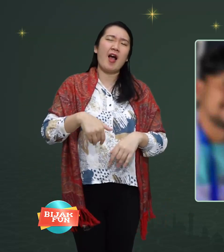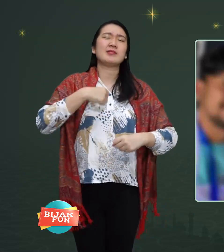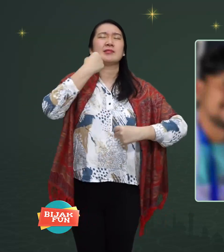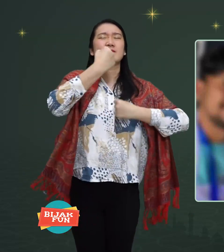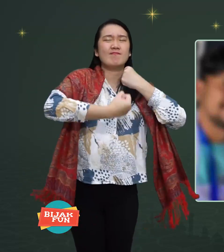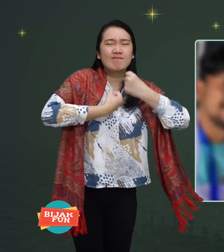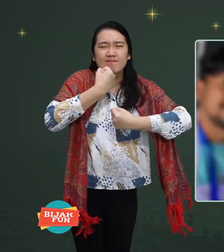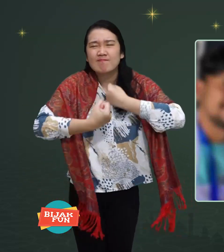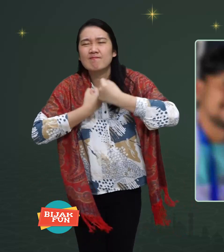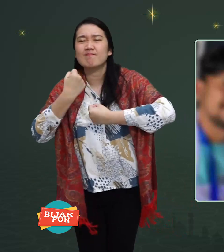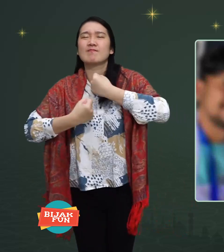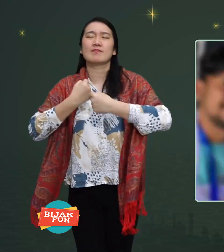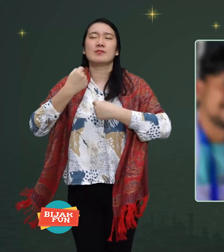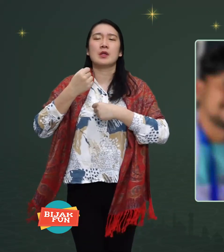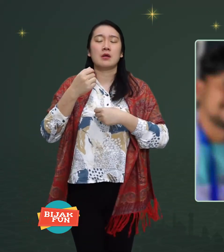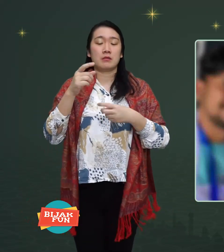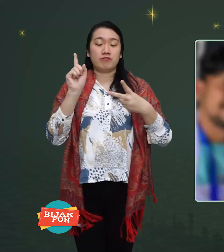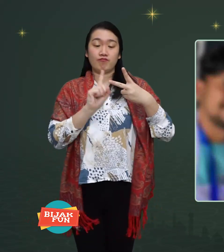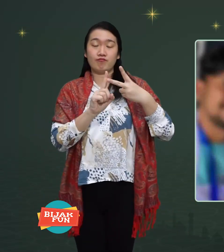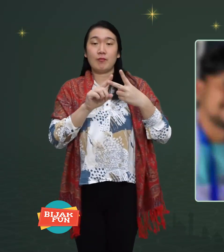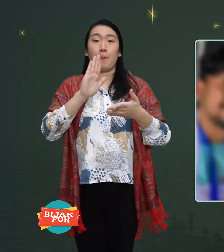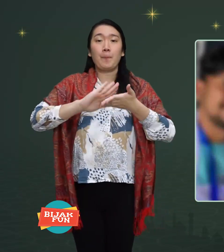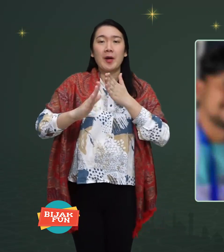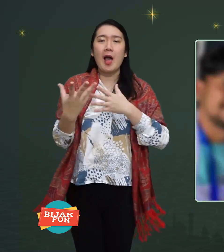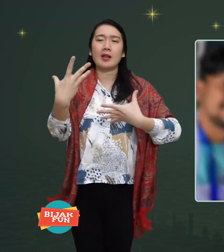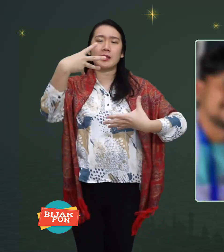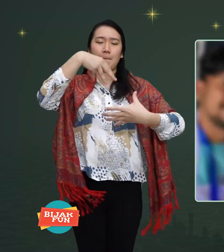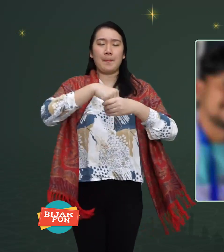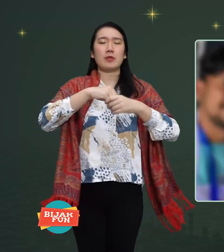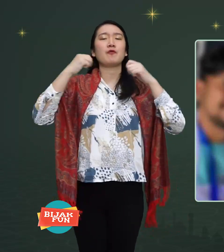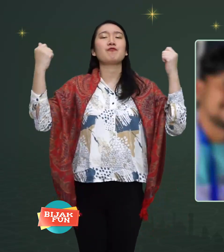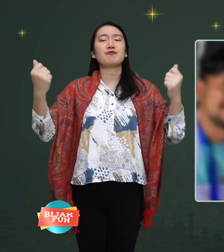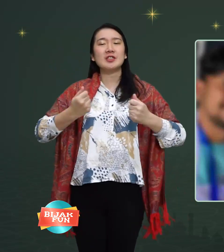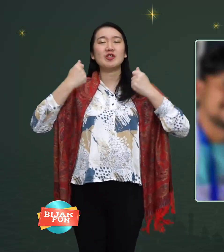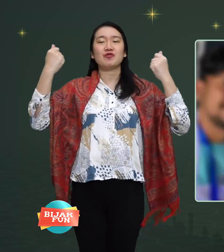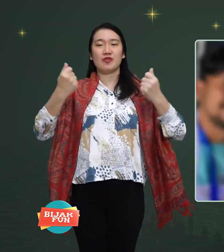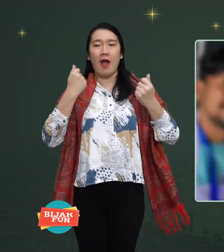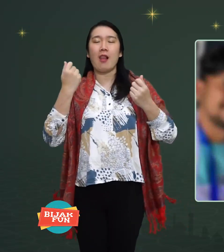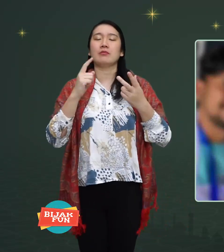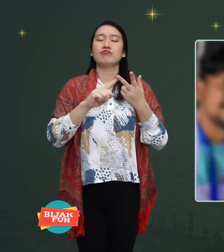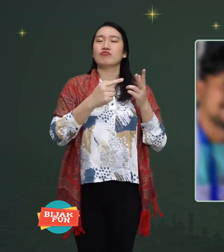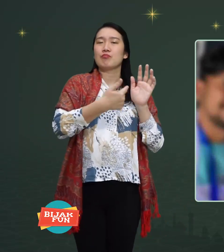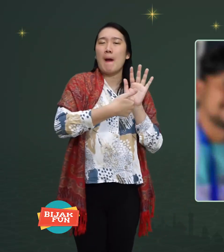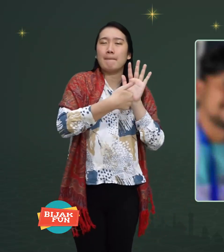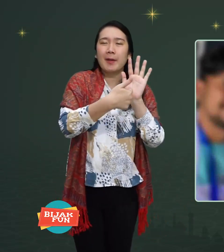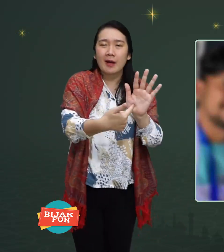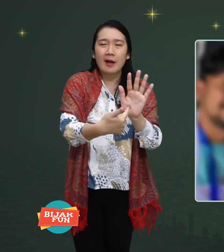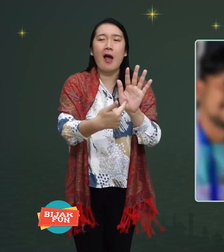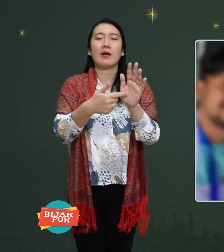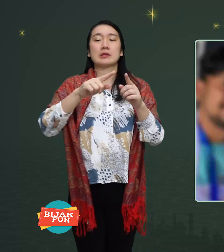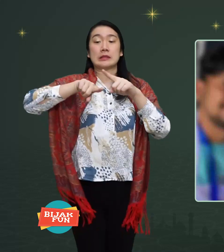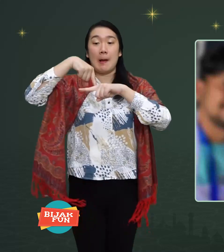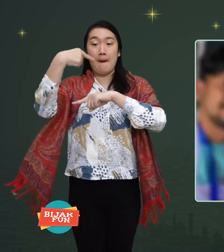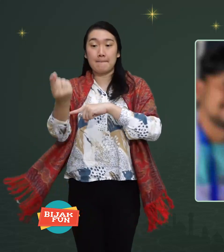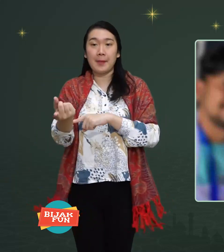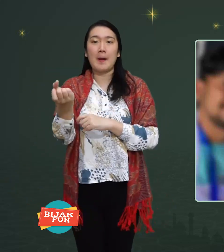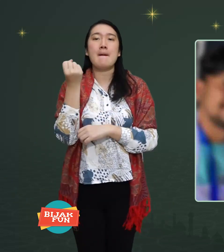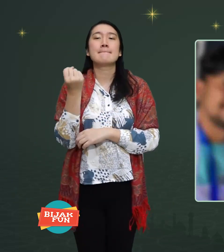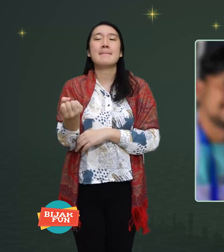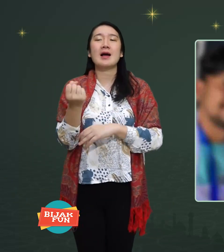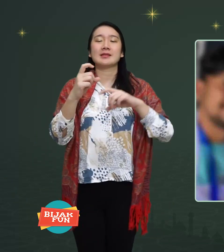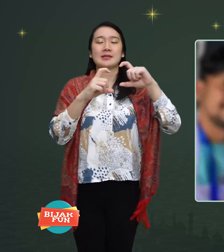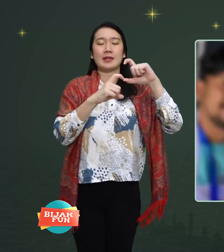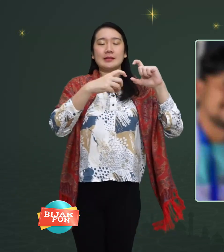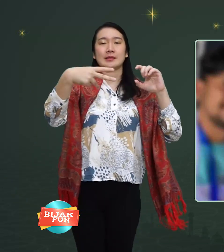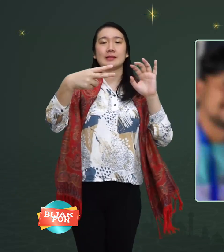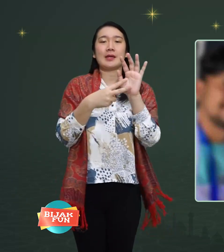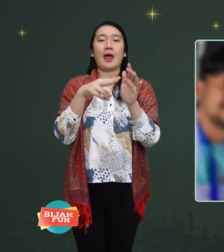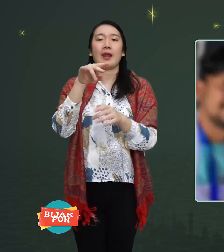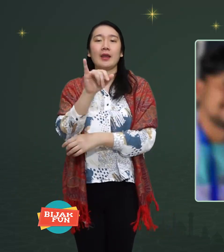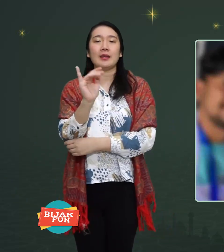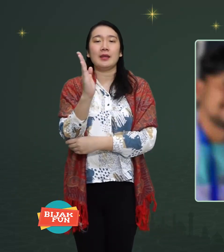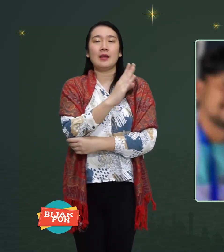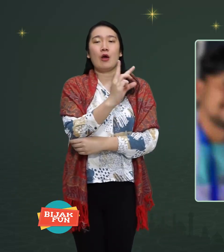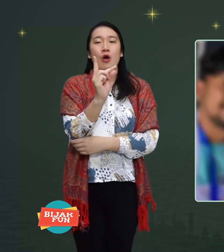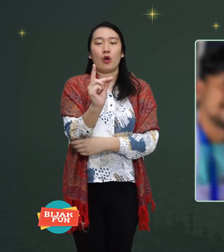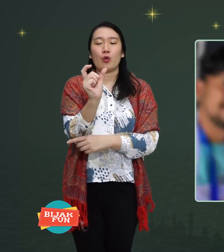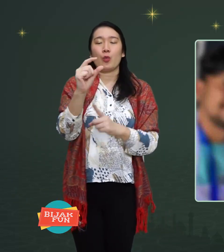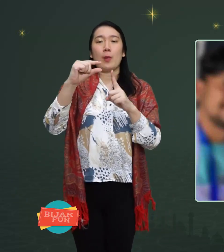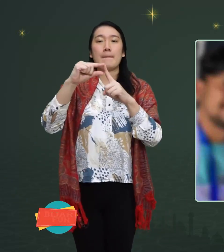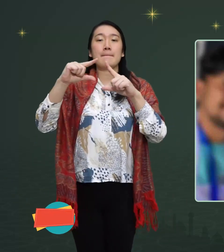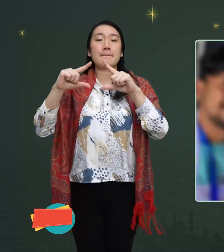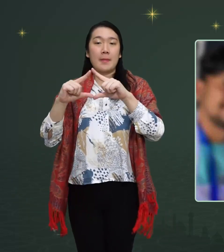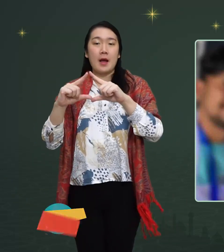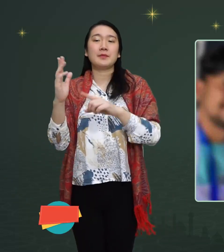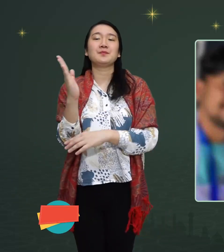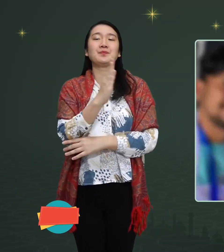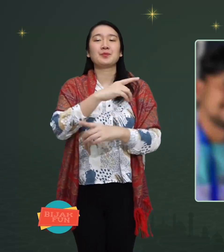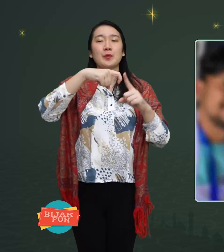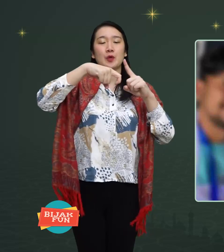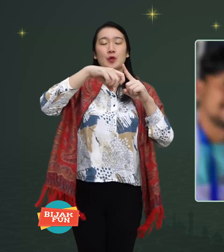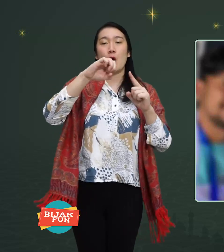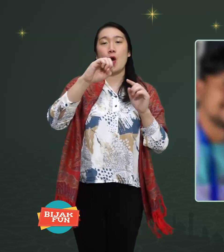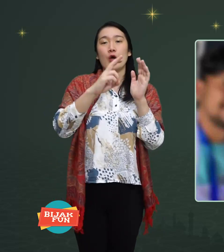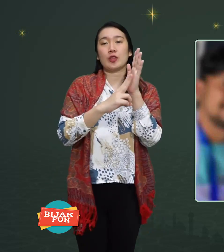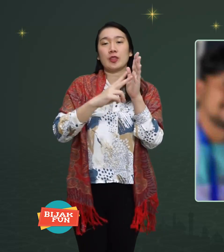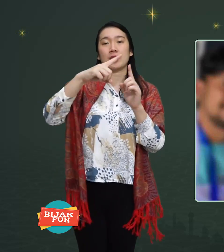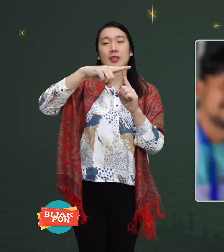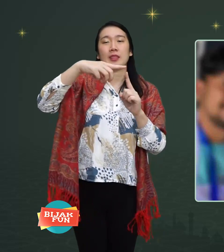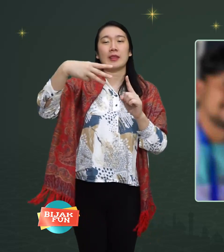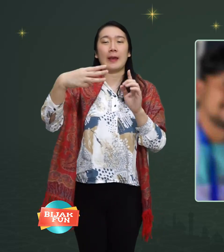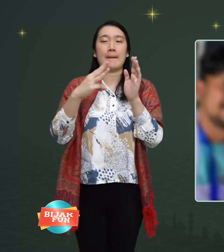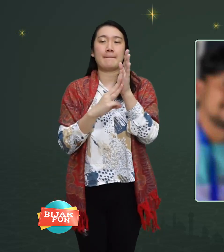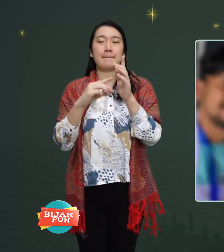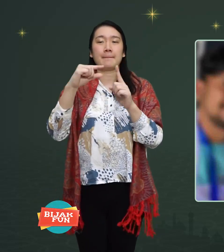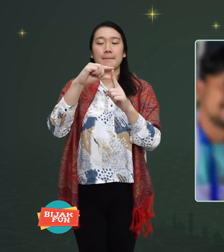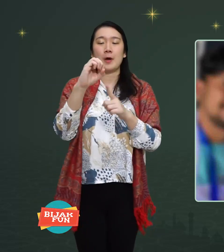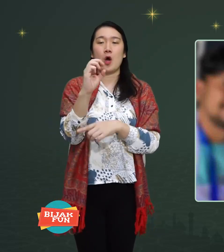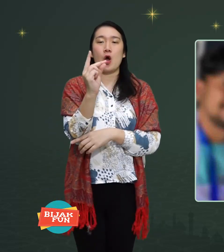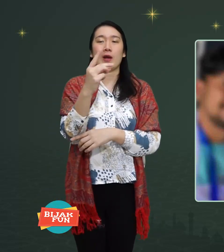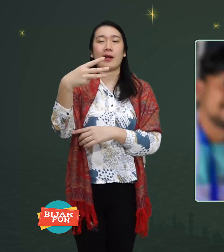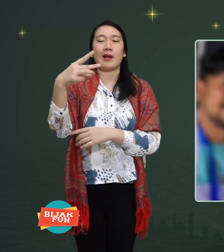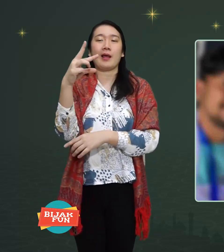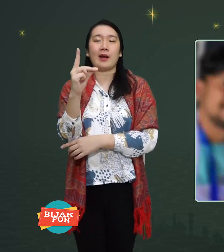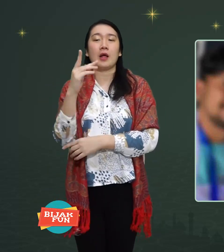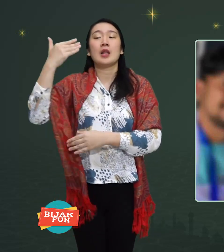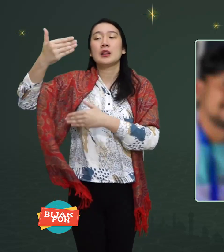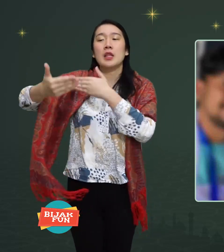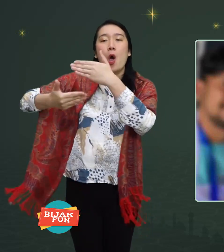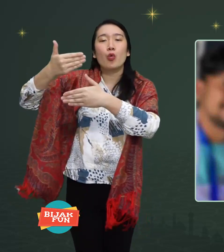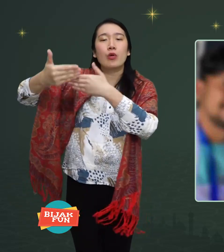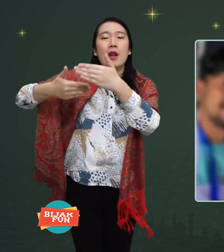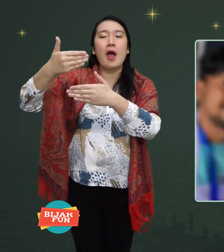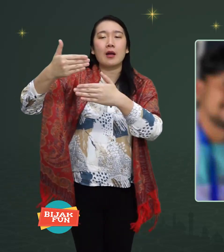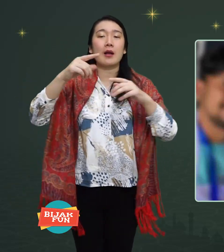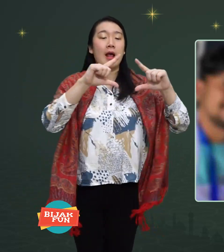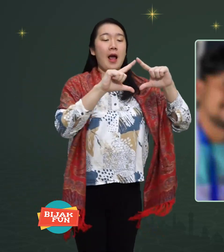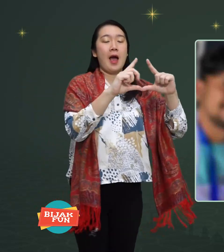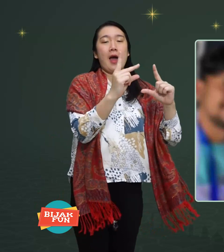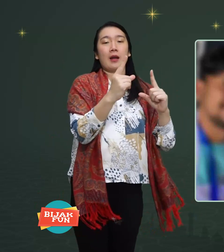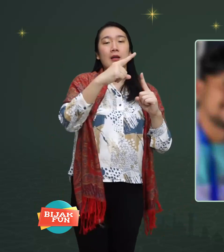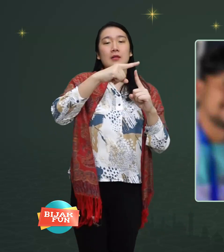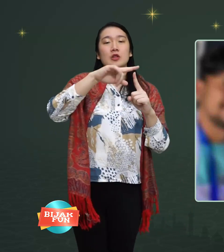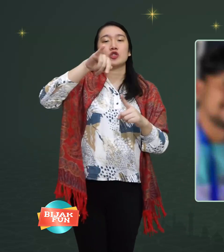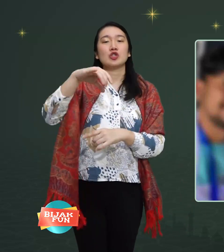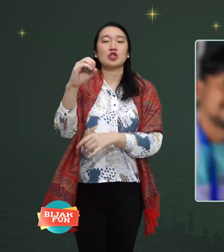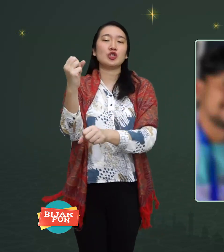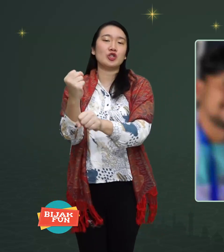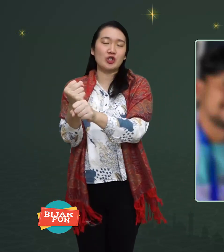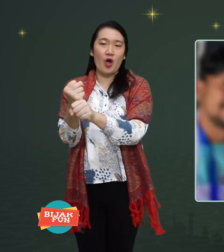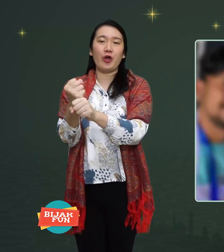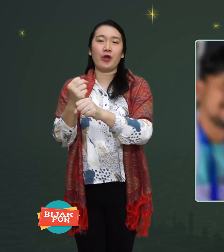Currently he is still active and has been involved in festivals and exhibitions to the annual contemporary art market ARTJOG.